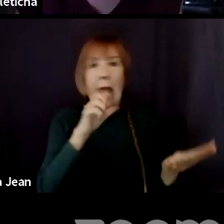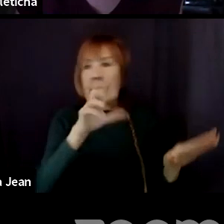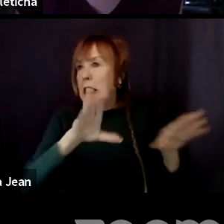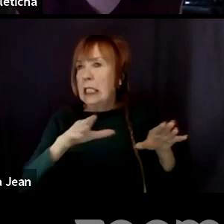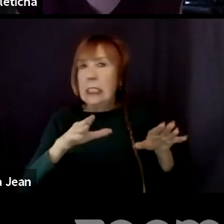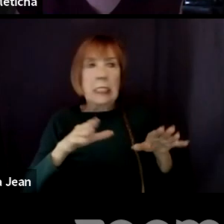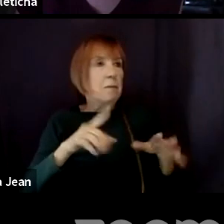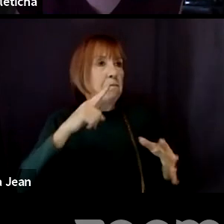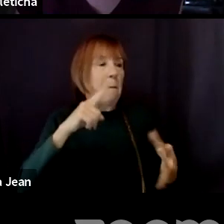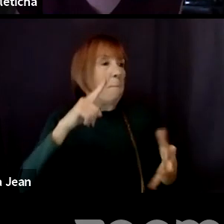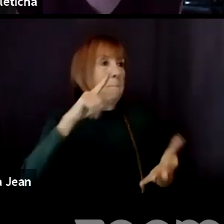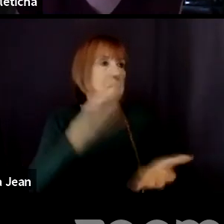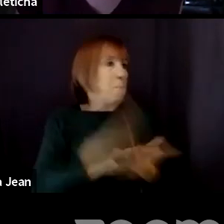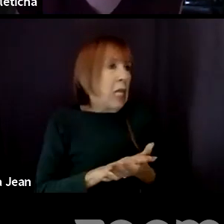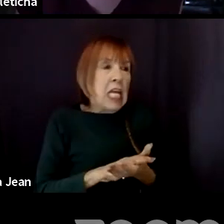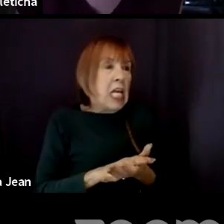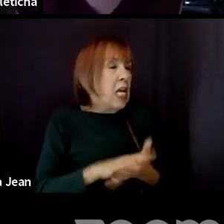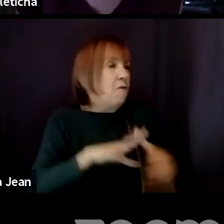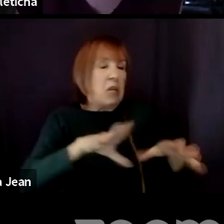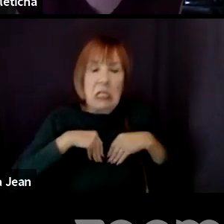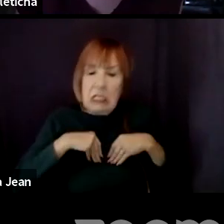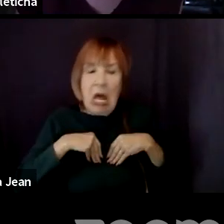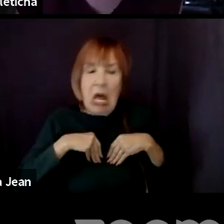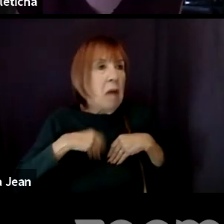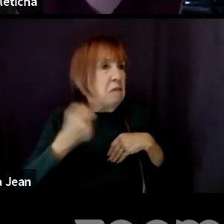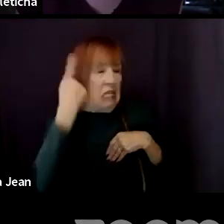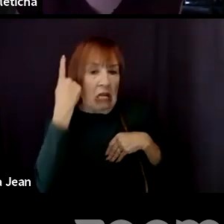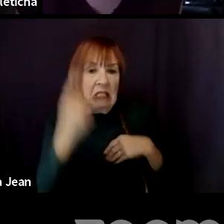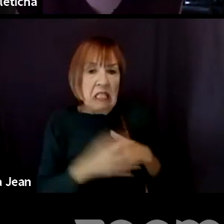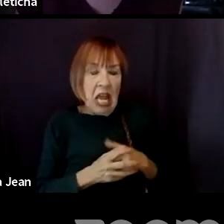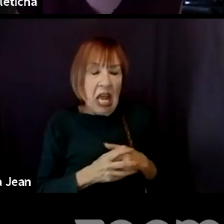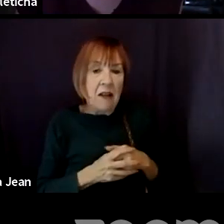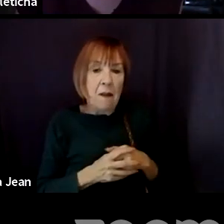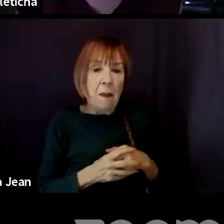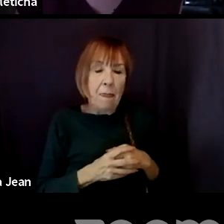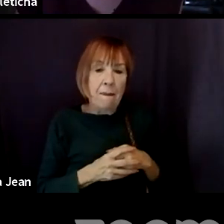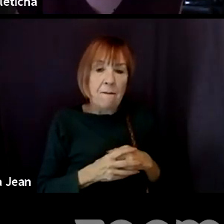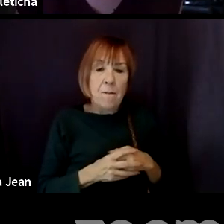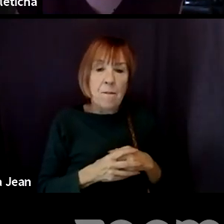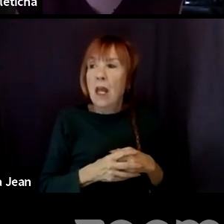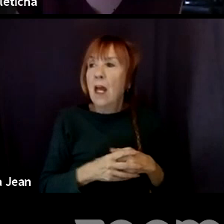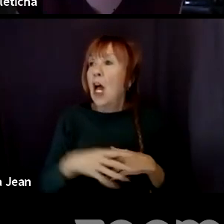So I'm usually saying, you know how you wrote the story about the guy in the girl who come together,